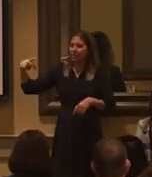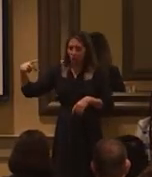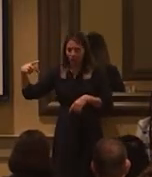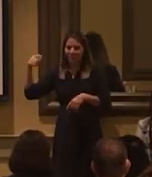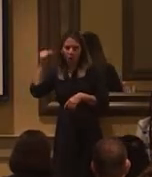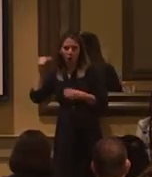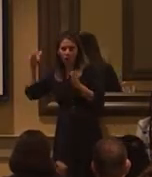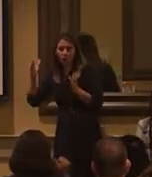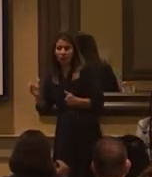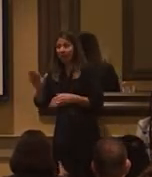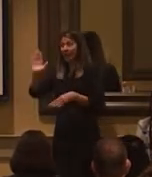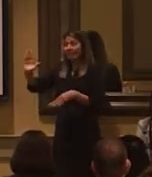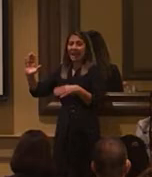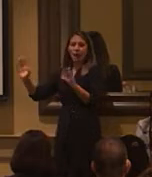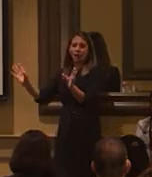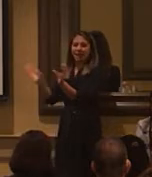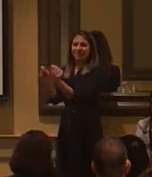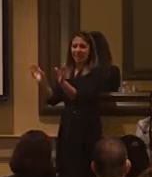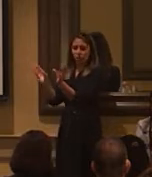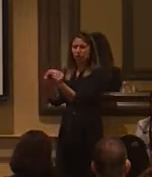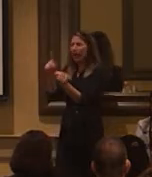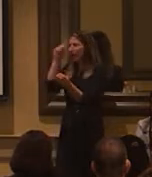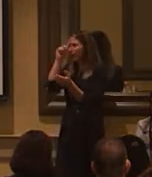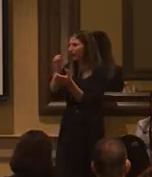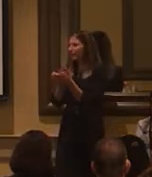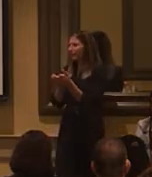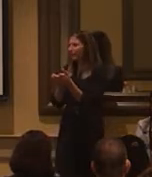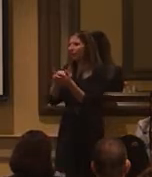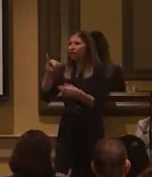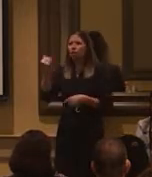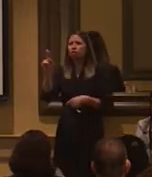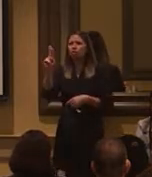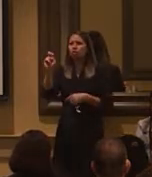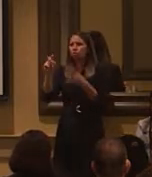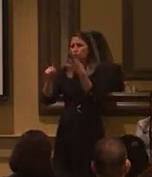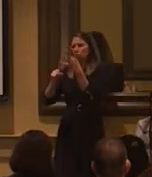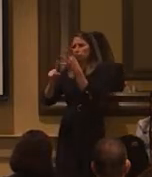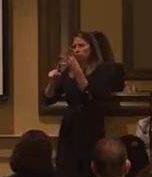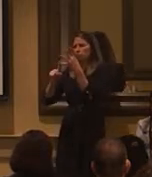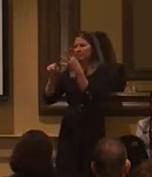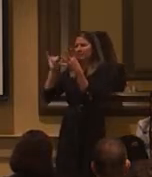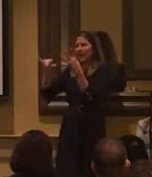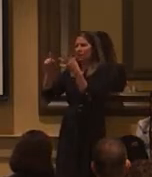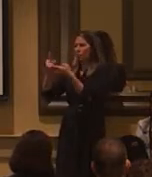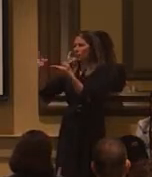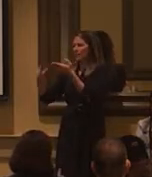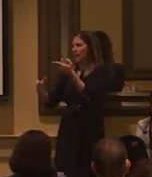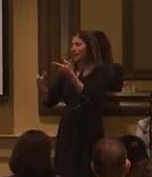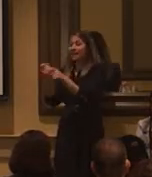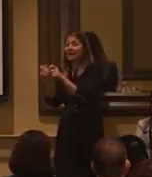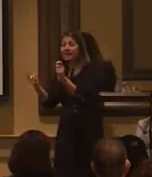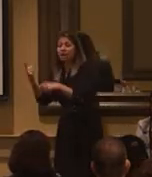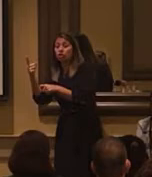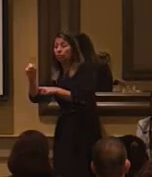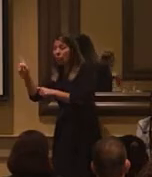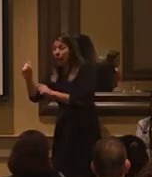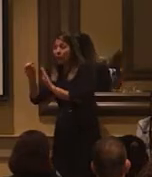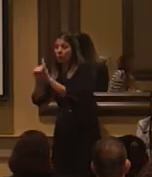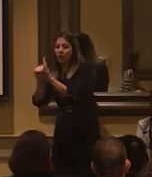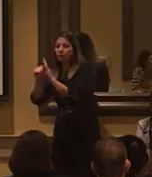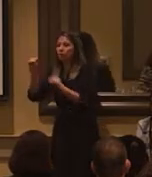as their convention which I believe is in the last weekend in June, in Orlando next year, so we'll get more information out